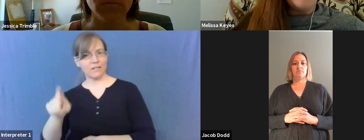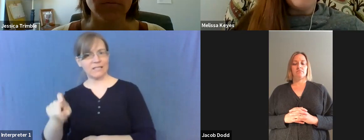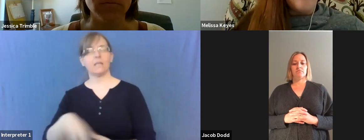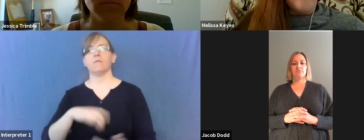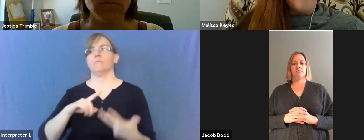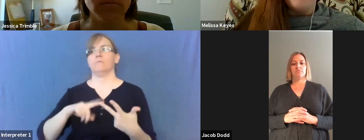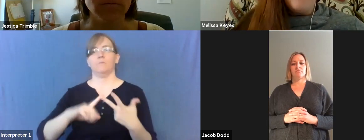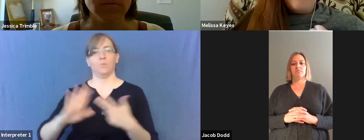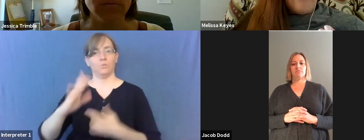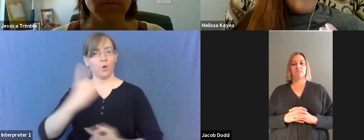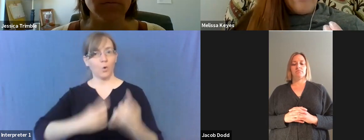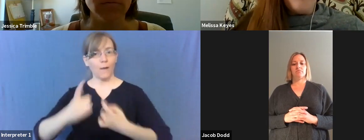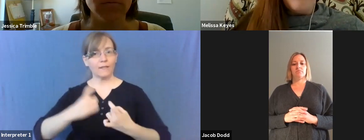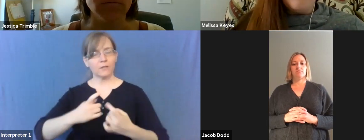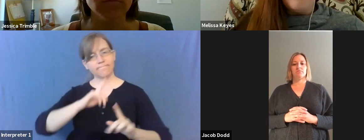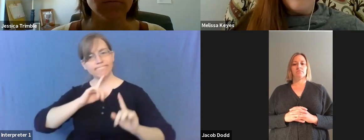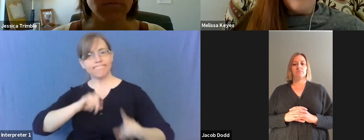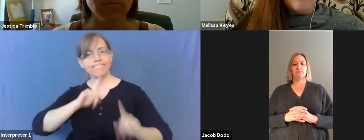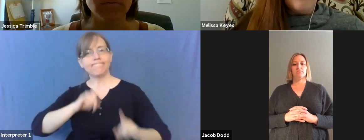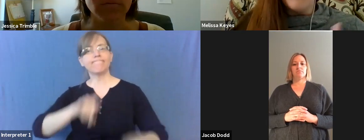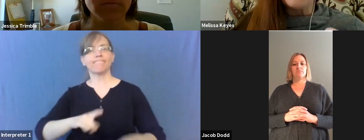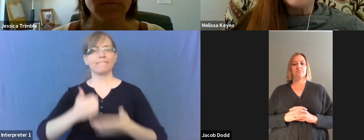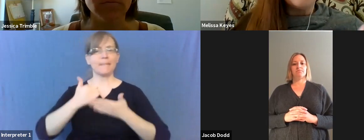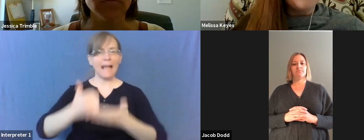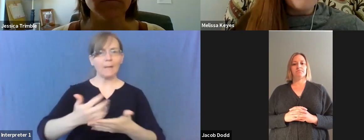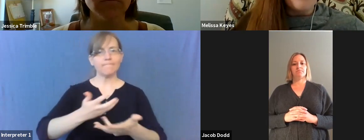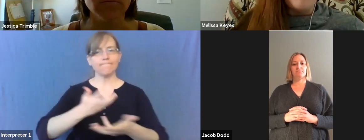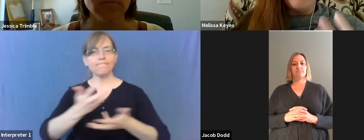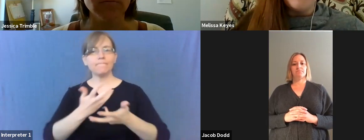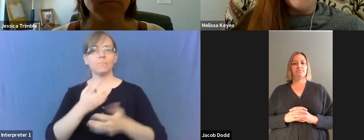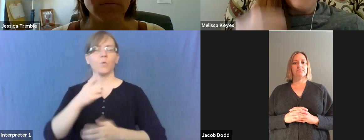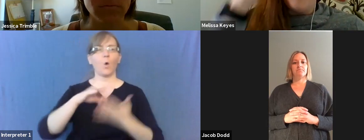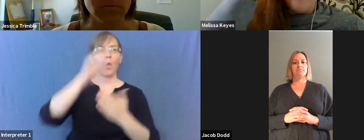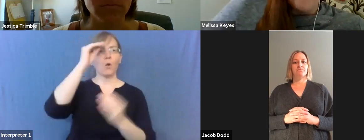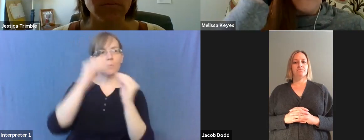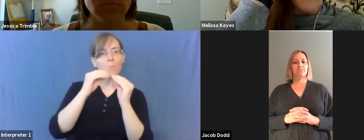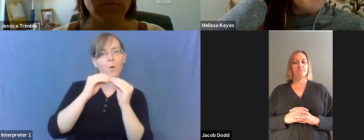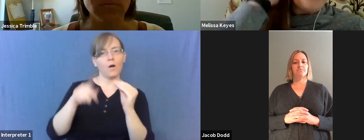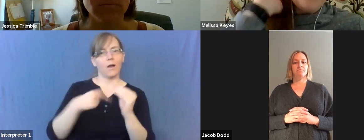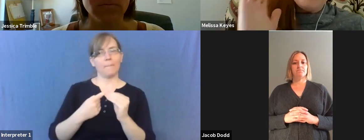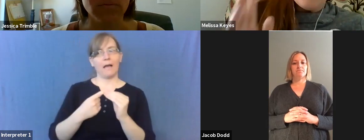that you might have, help you learn more about the issues that are impacting you.